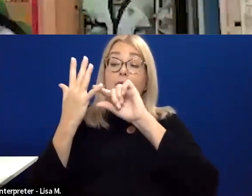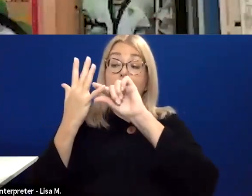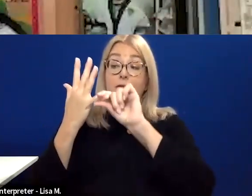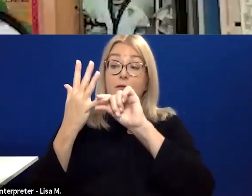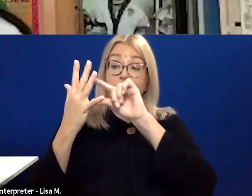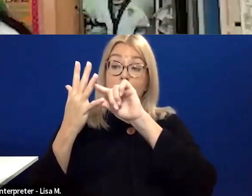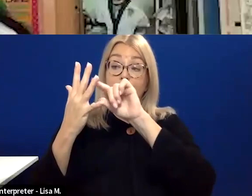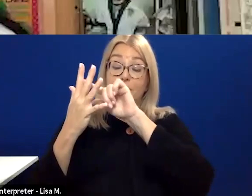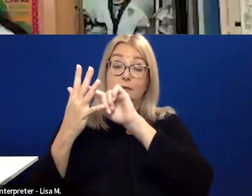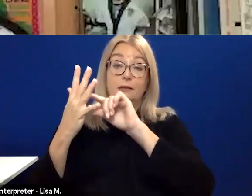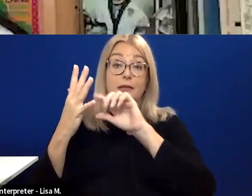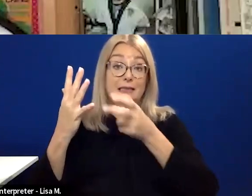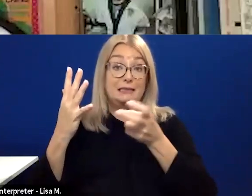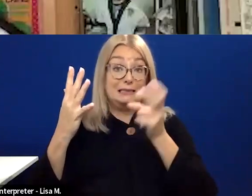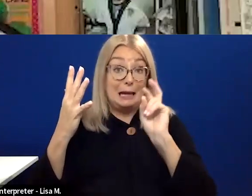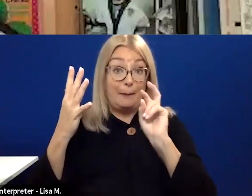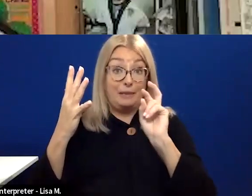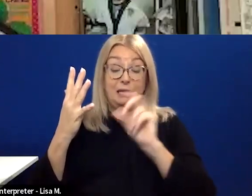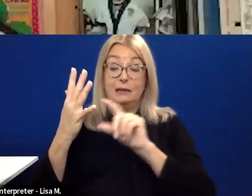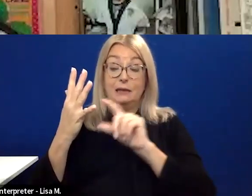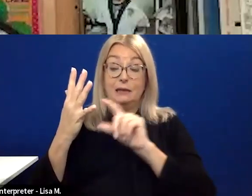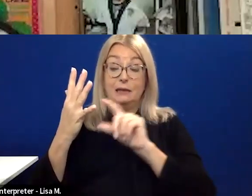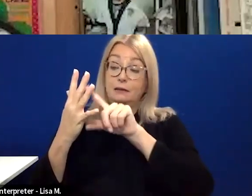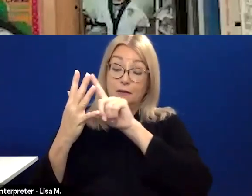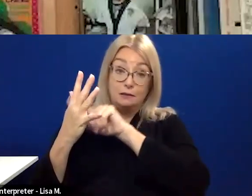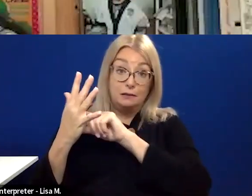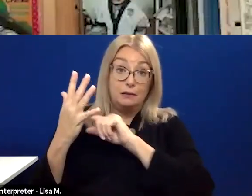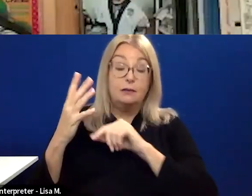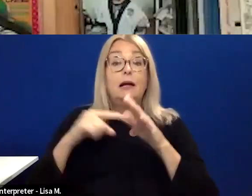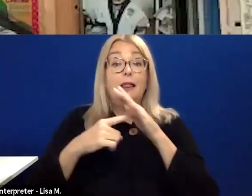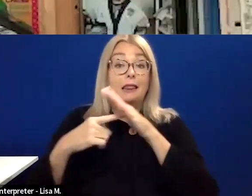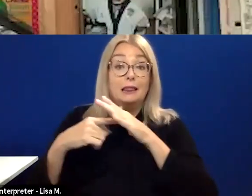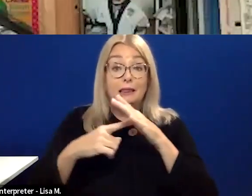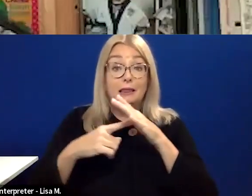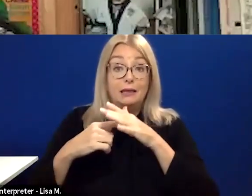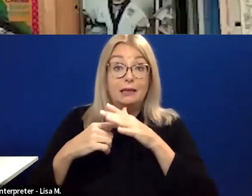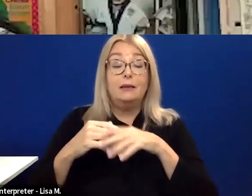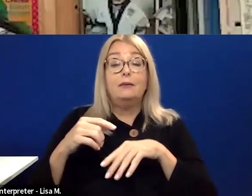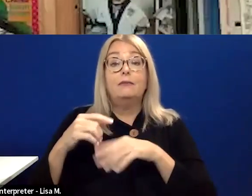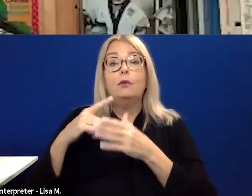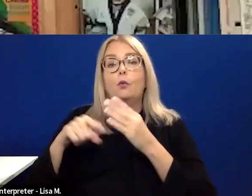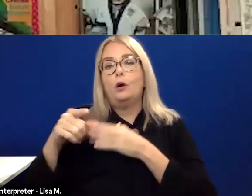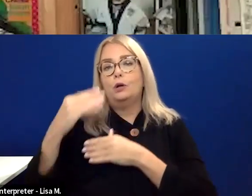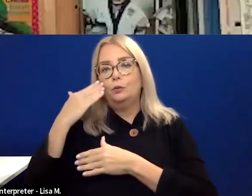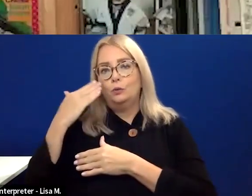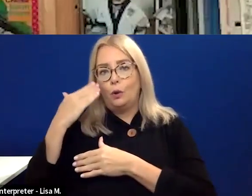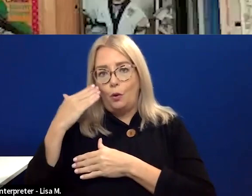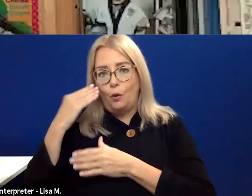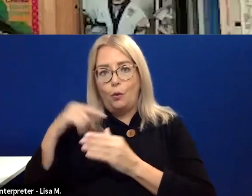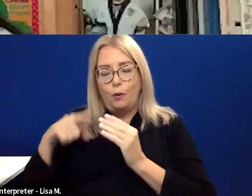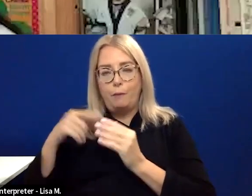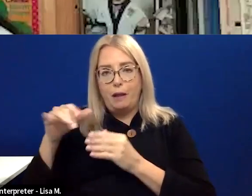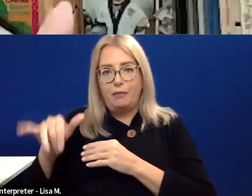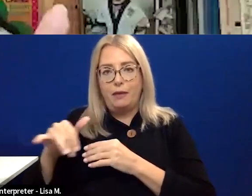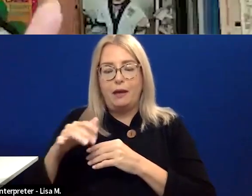the topic he talks about how um you might know something about football uh let's say team sports